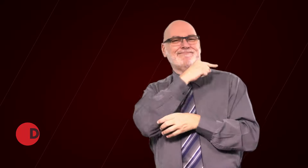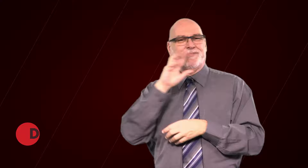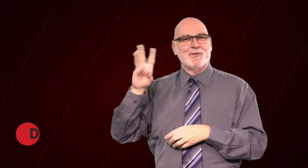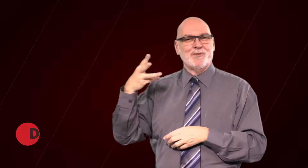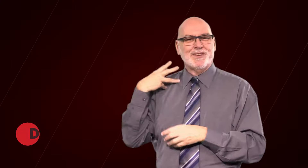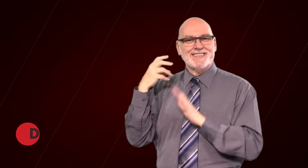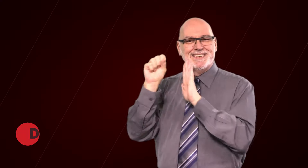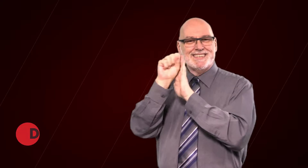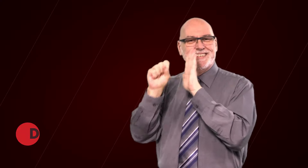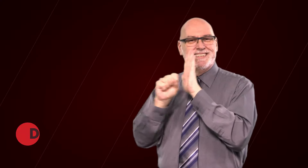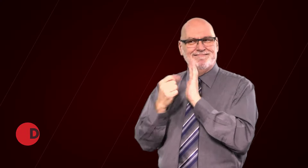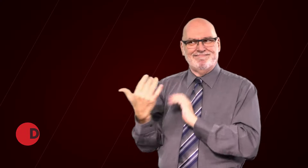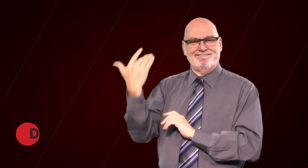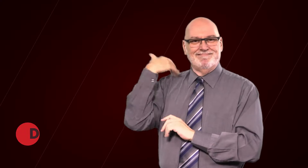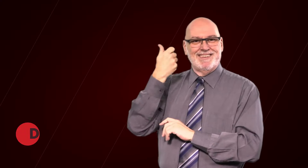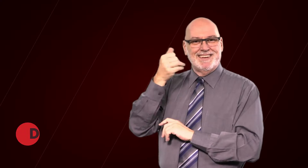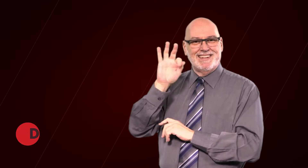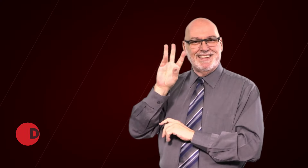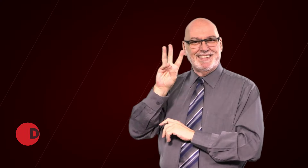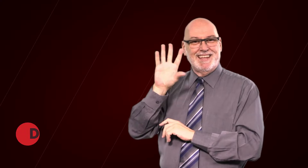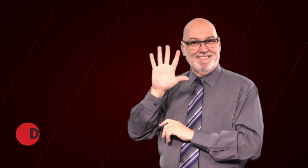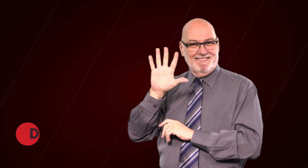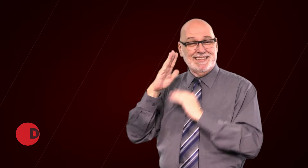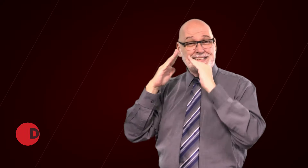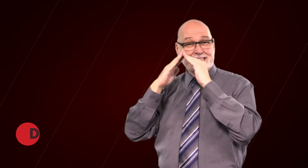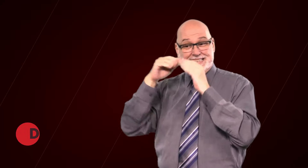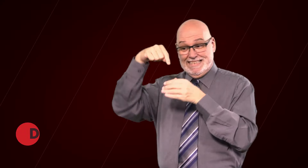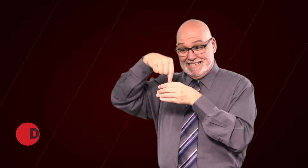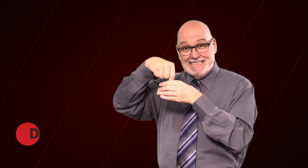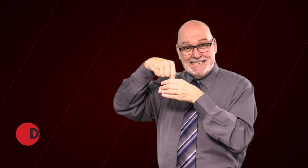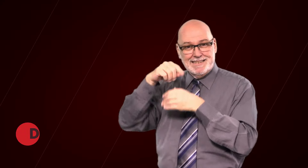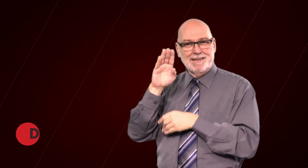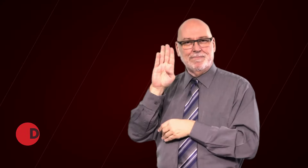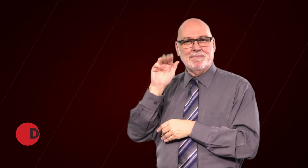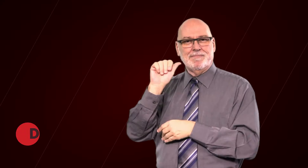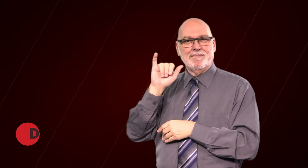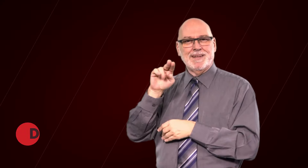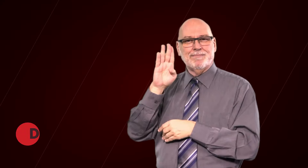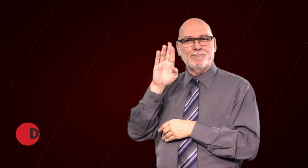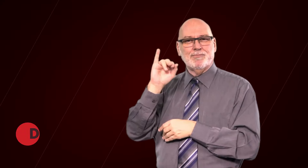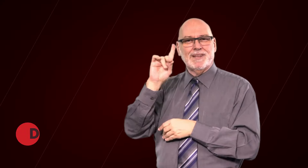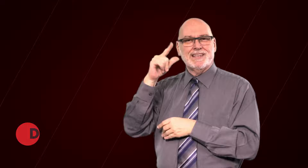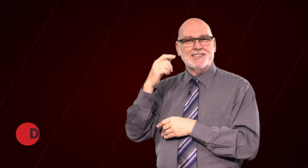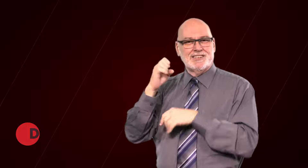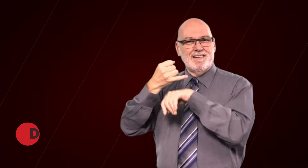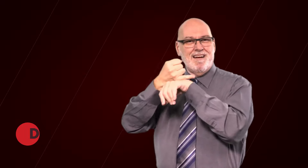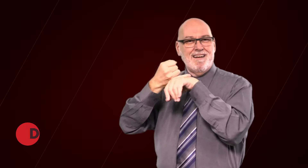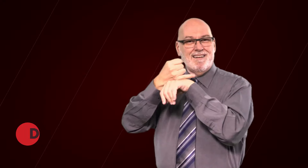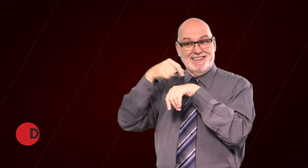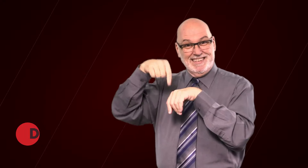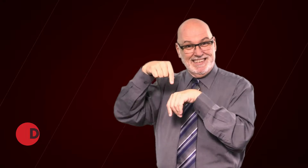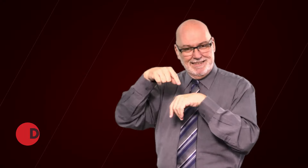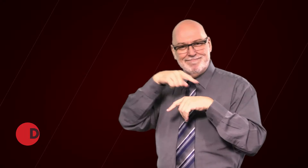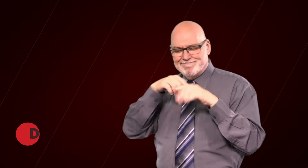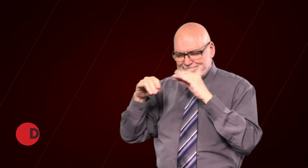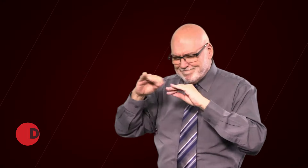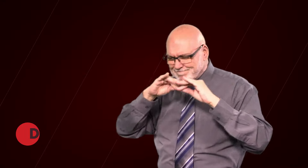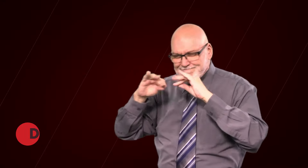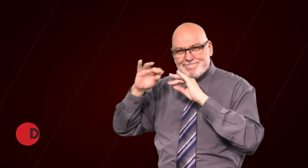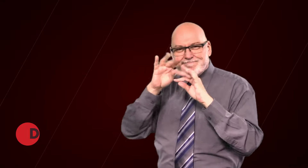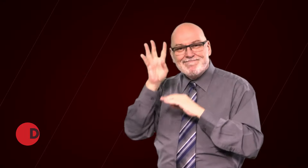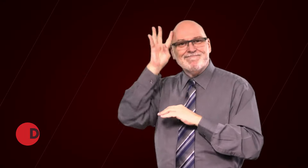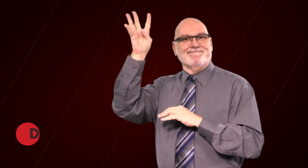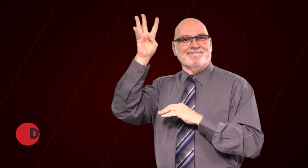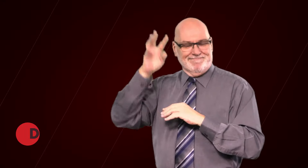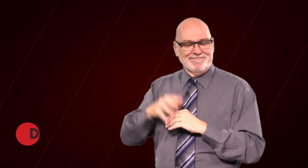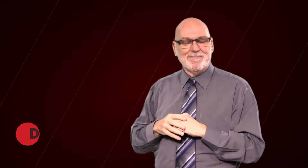Washington State in 1965.